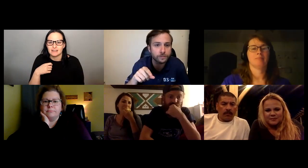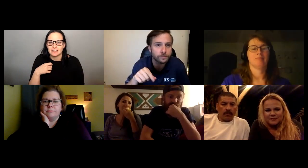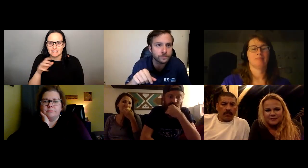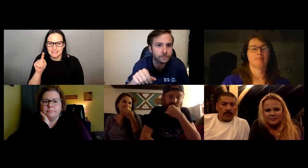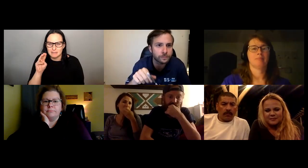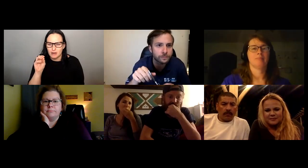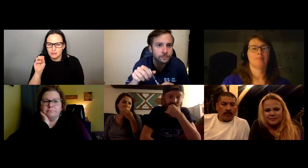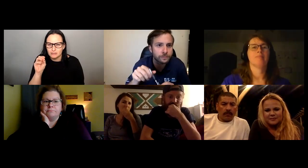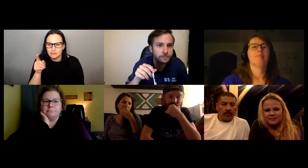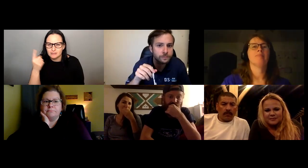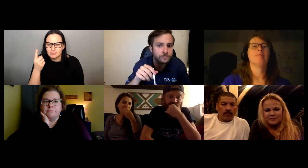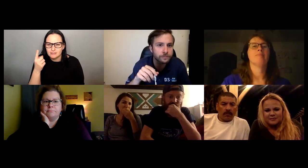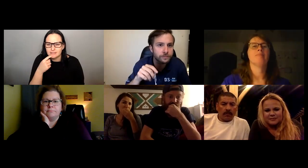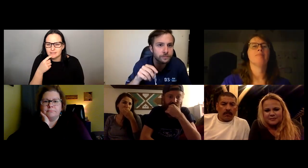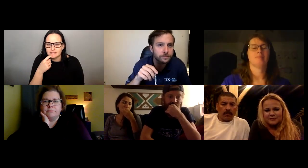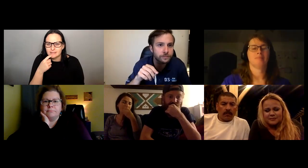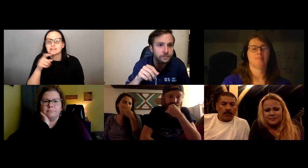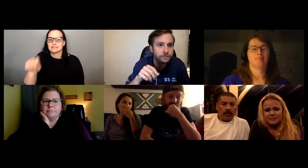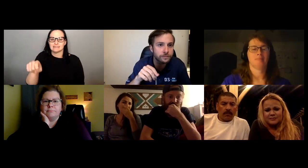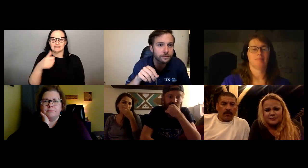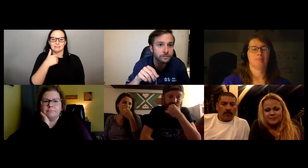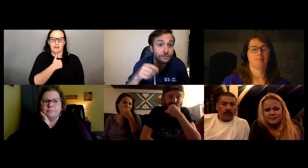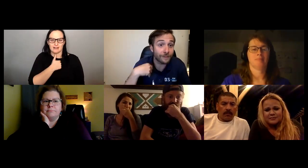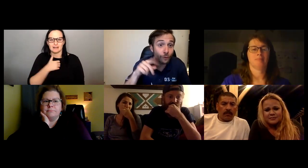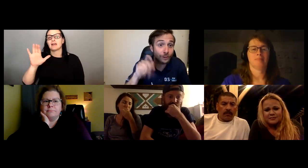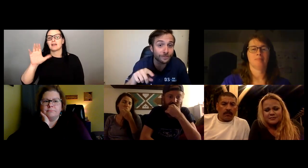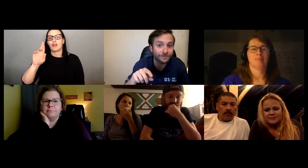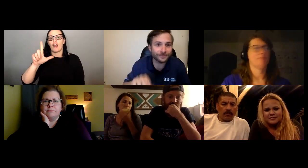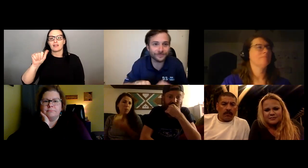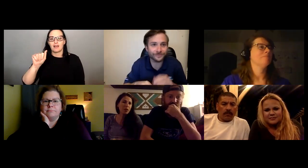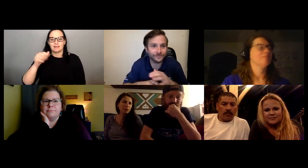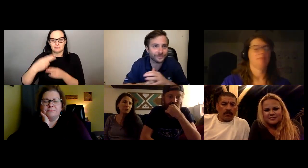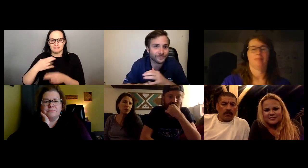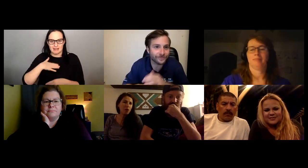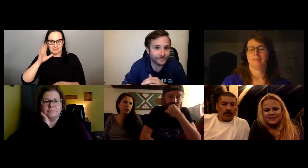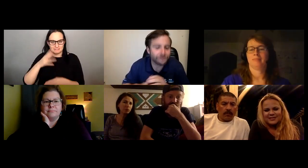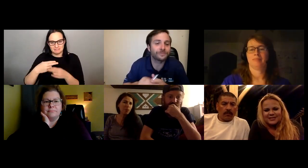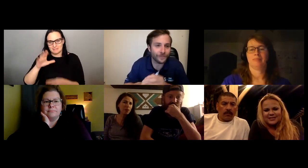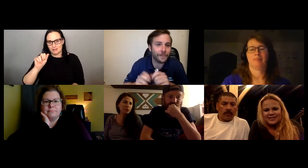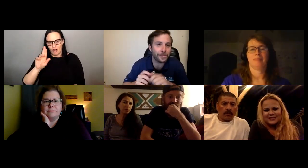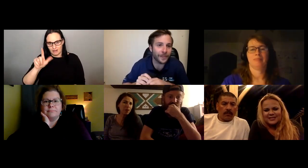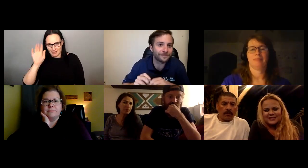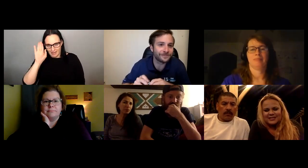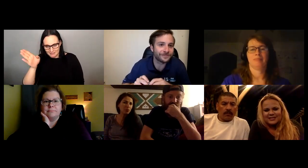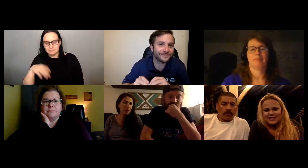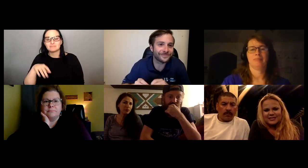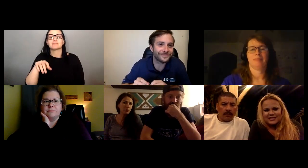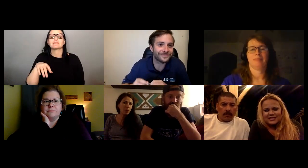is it tmo yes it's me it's carla